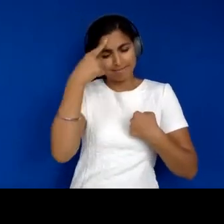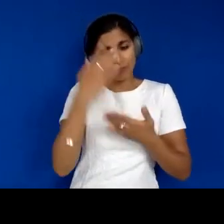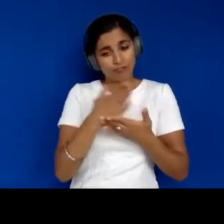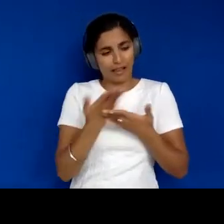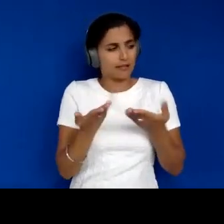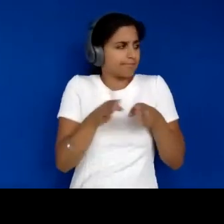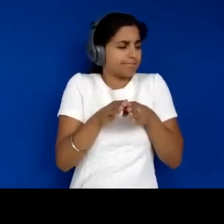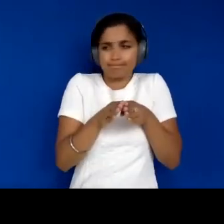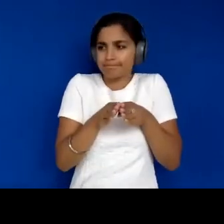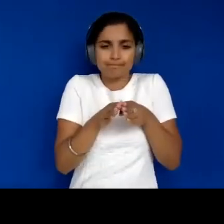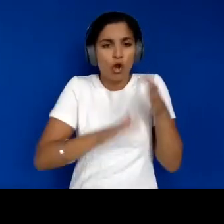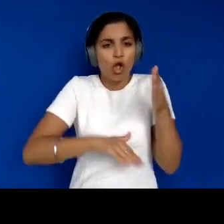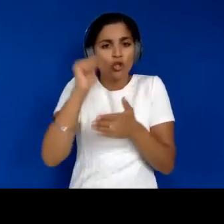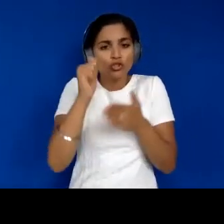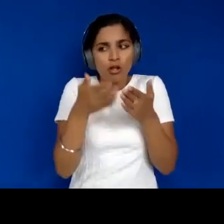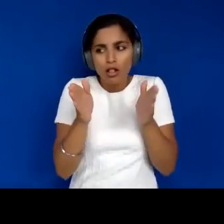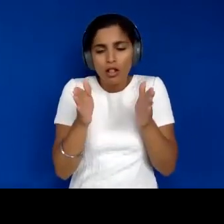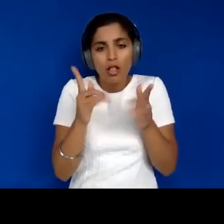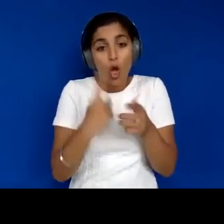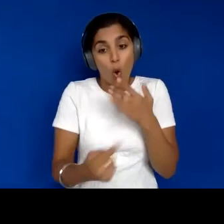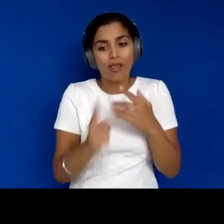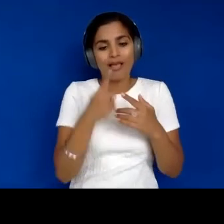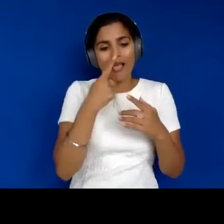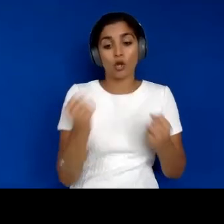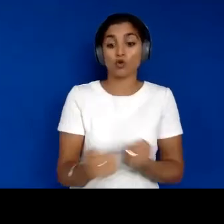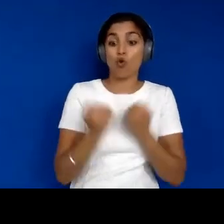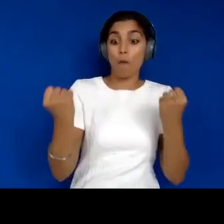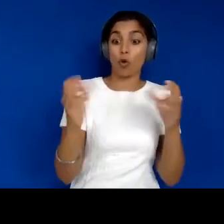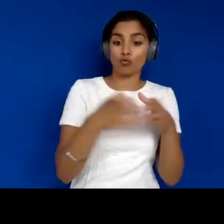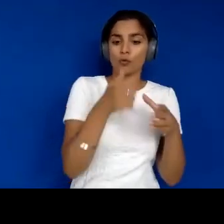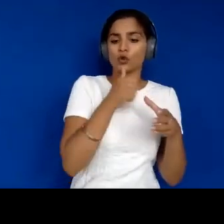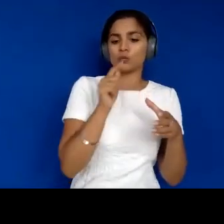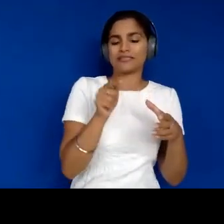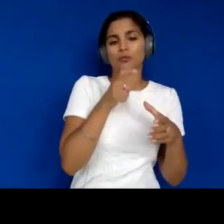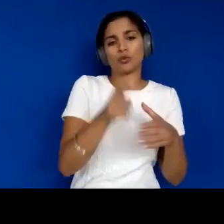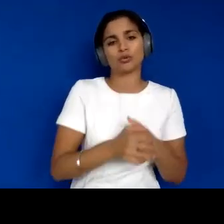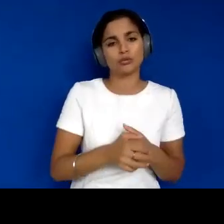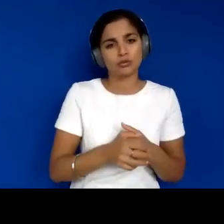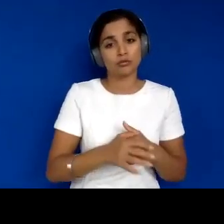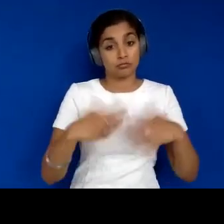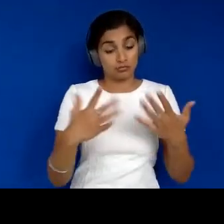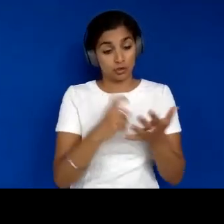exclusive to the minion groups if group allows for a political and relational